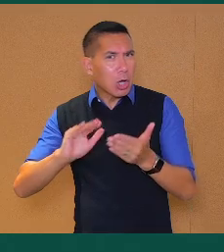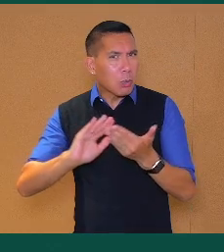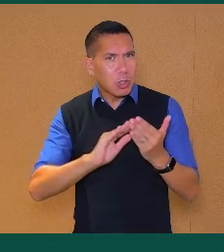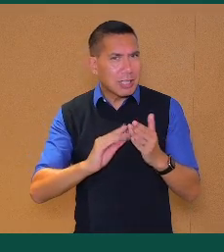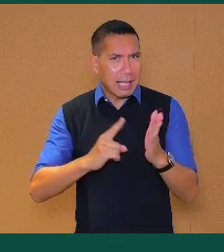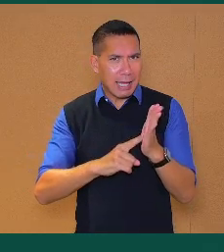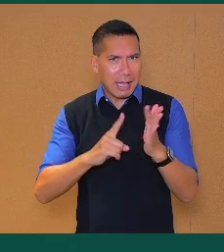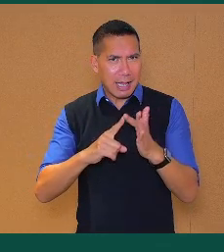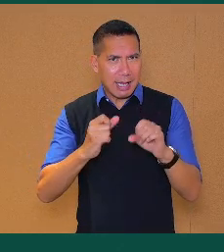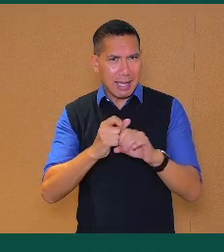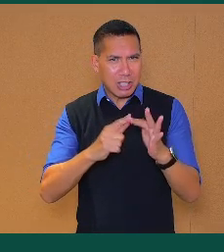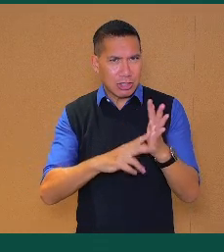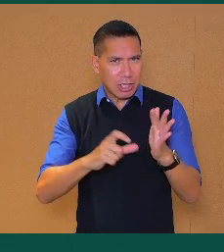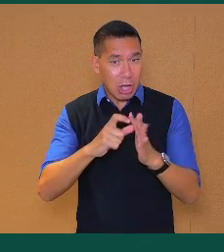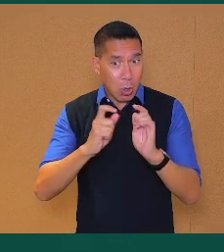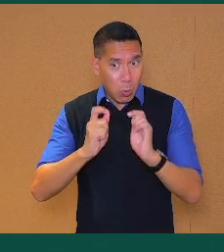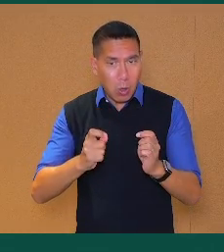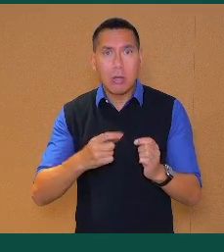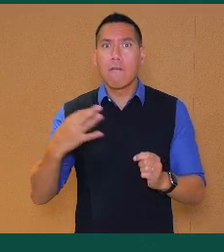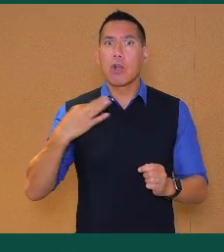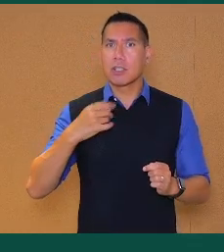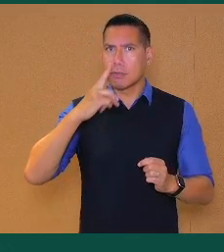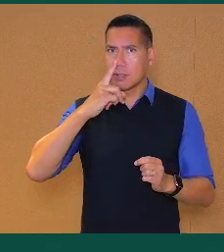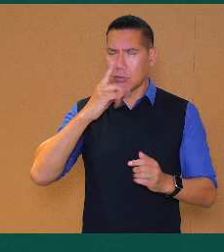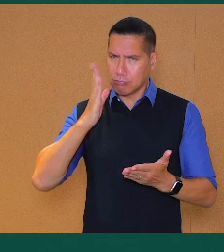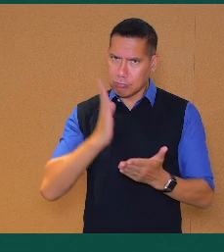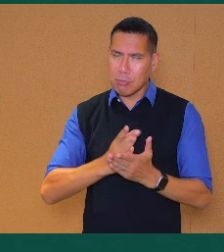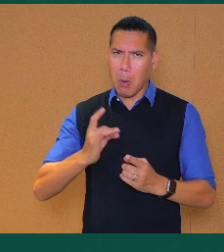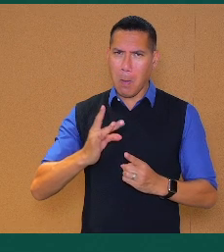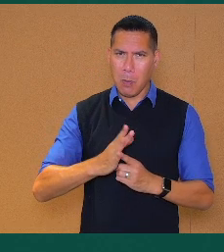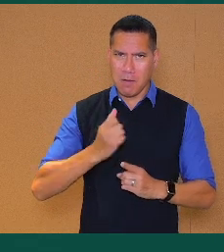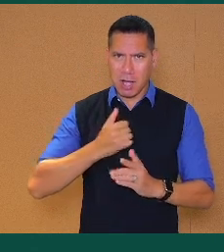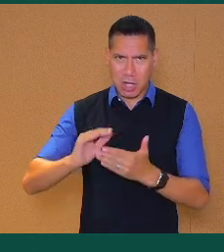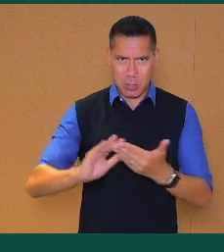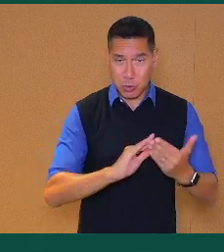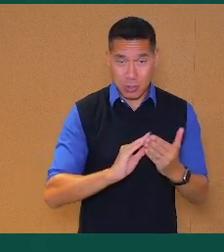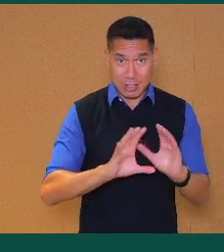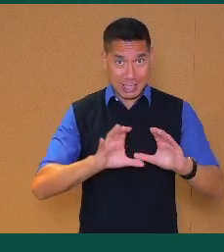Community Legend Award. >> Volunteers are the heart and